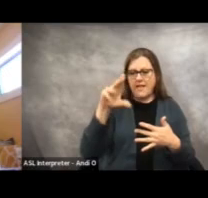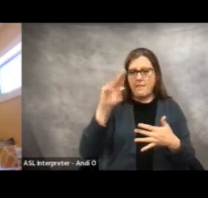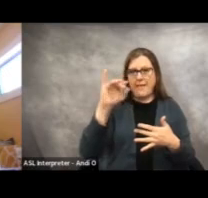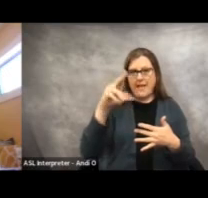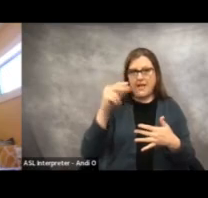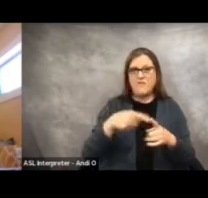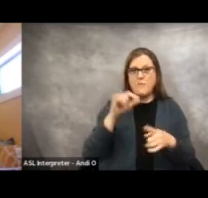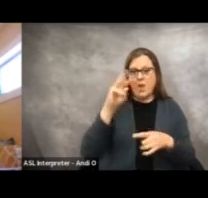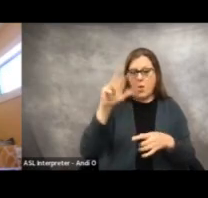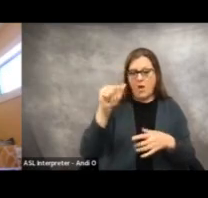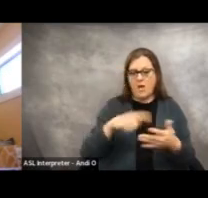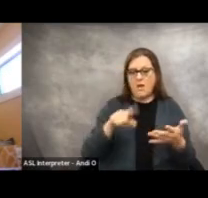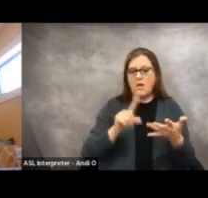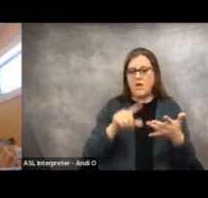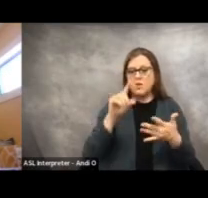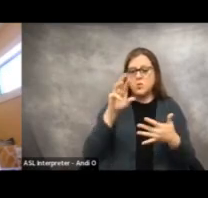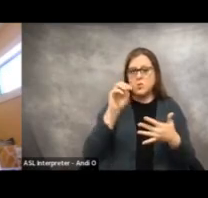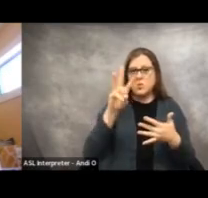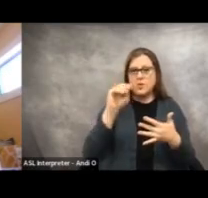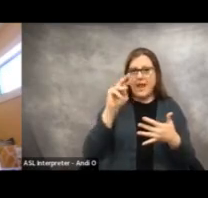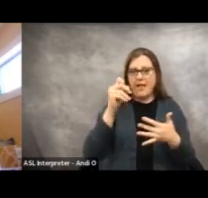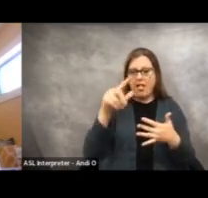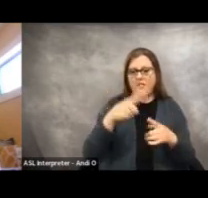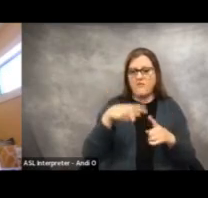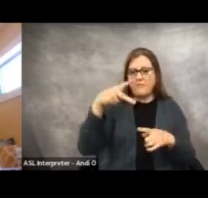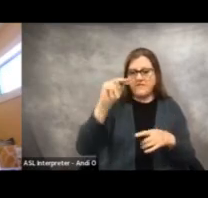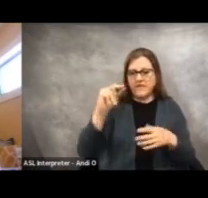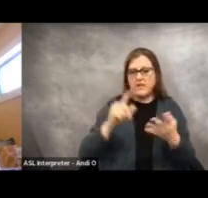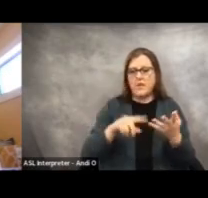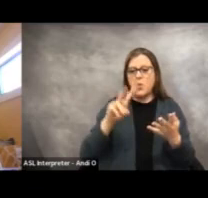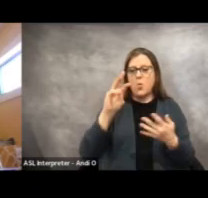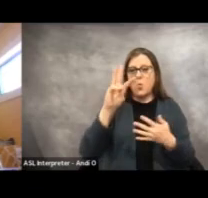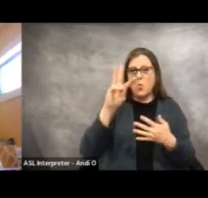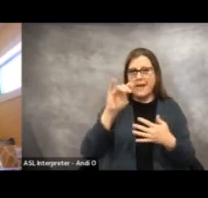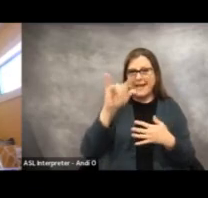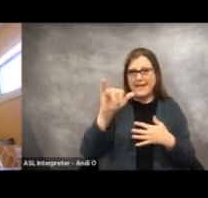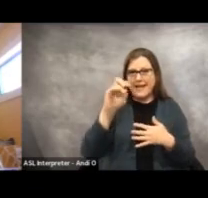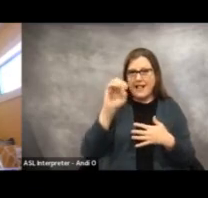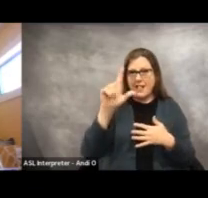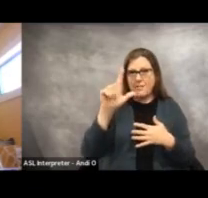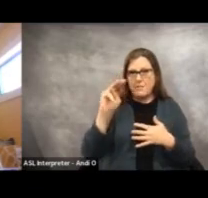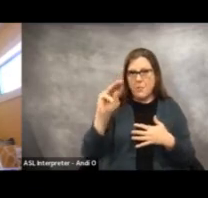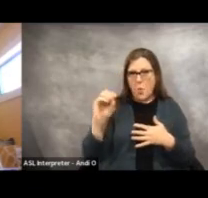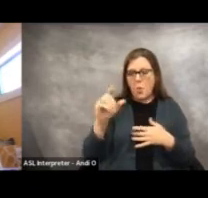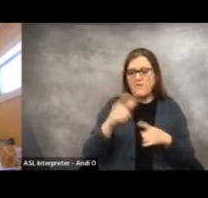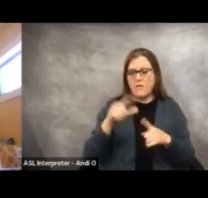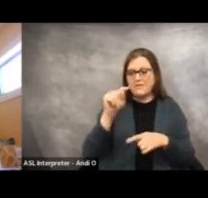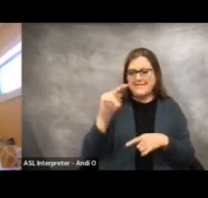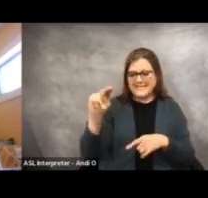Nagele, from Pennsylvania and Wendy Ellmo from Tennessee, I did forget to describe myself, I